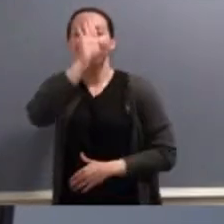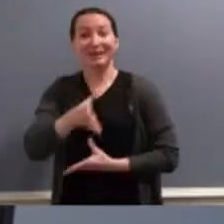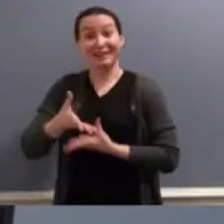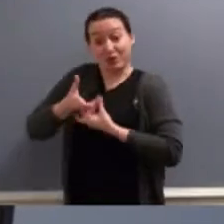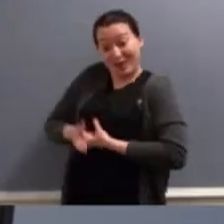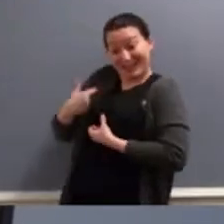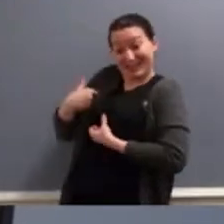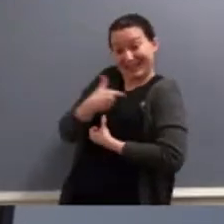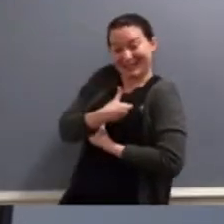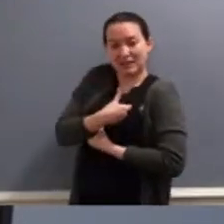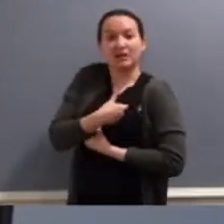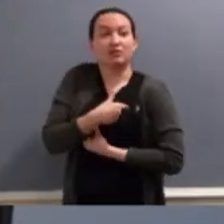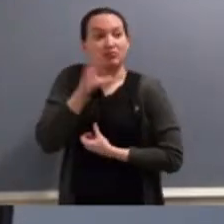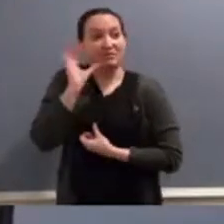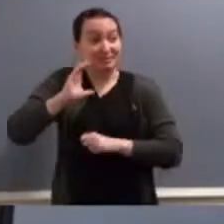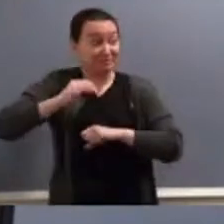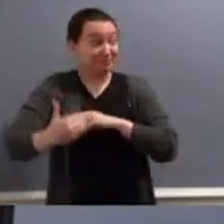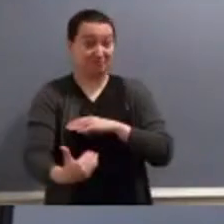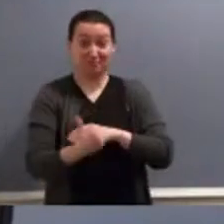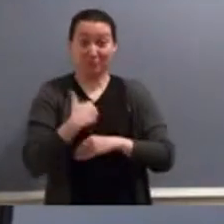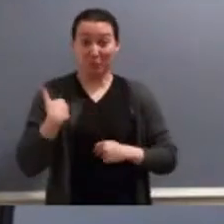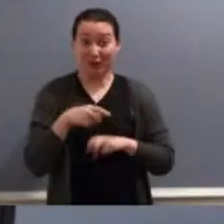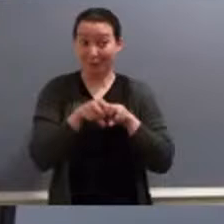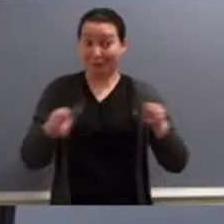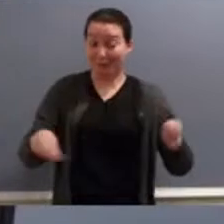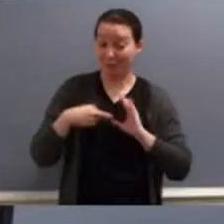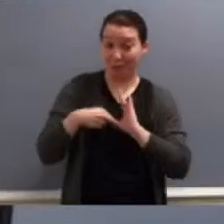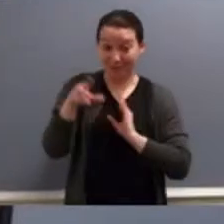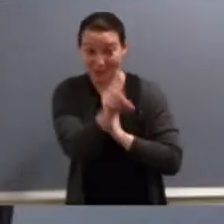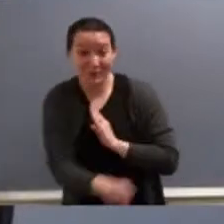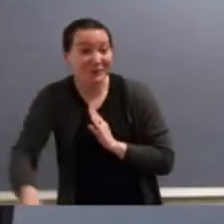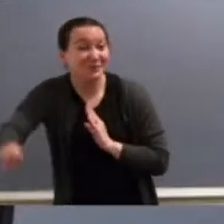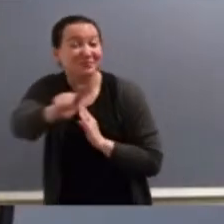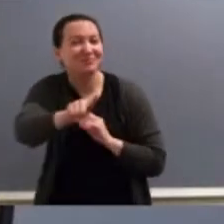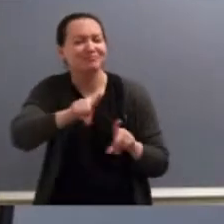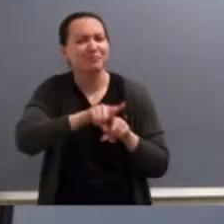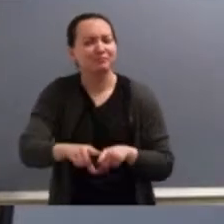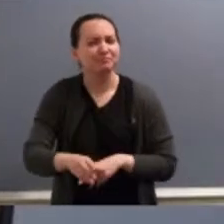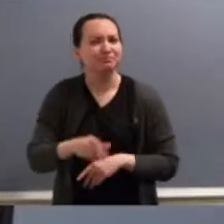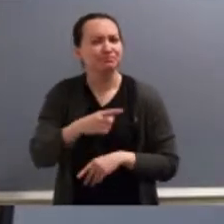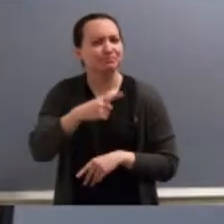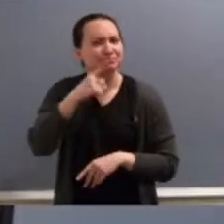us because you sent us up here we're representing you but I'd like to hear from you good or bad